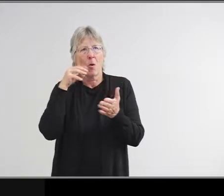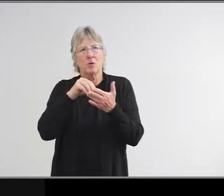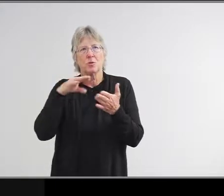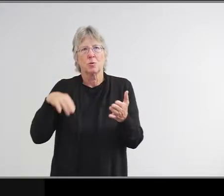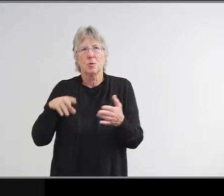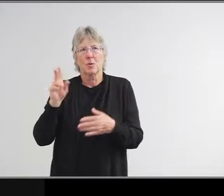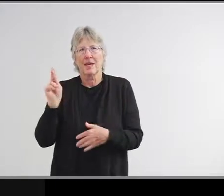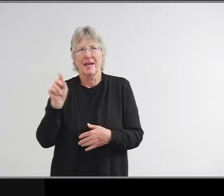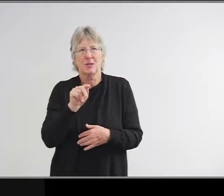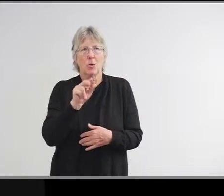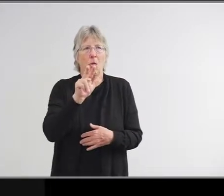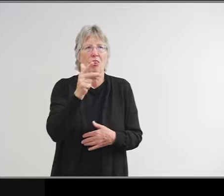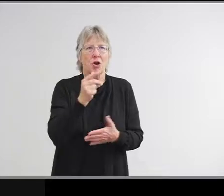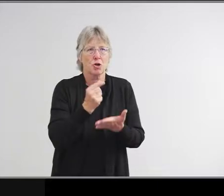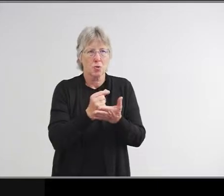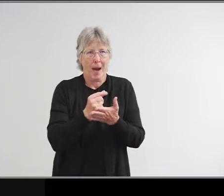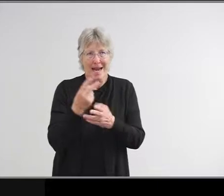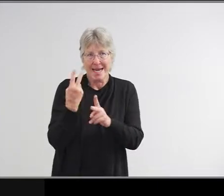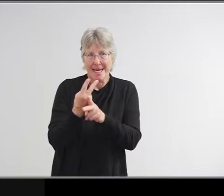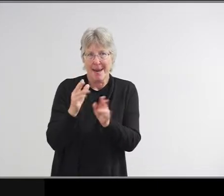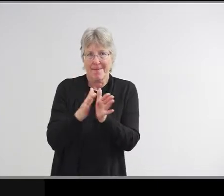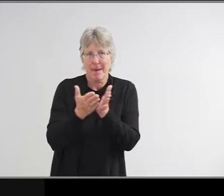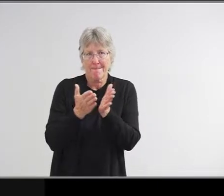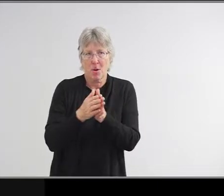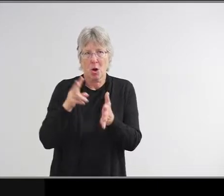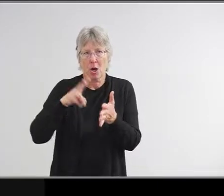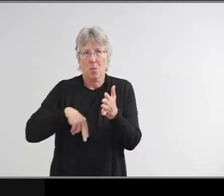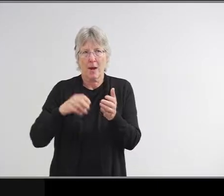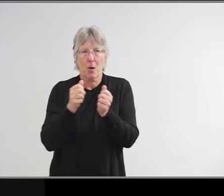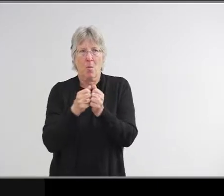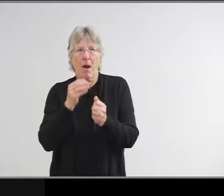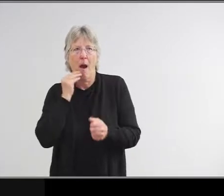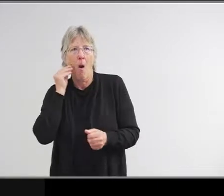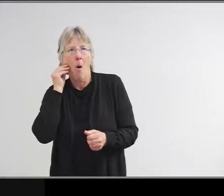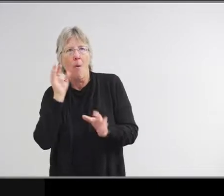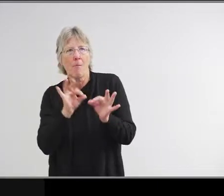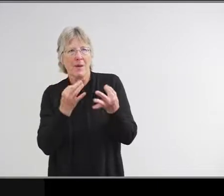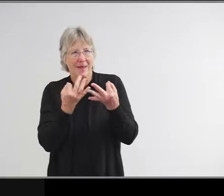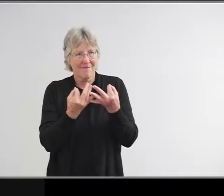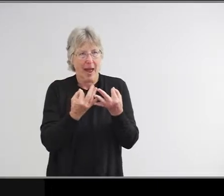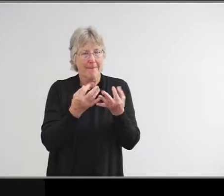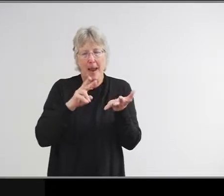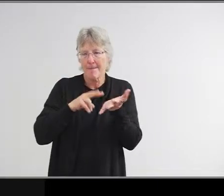they get to keep the book and read it at home with family members. The purpose of this initiative is to create a community